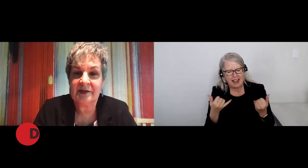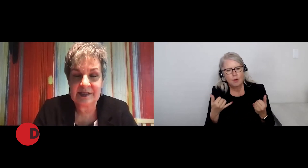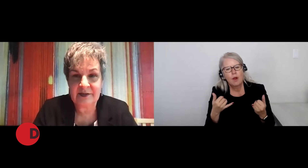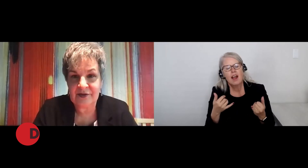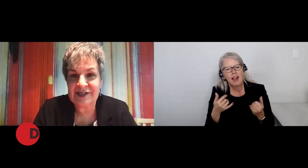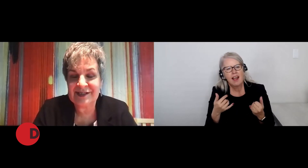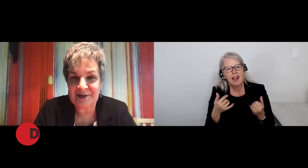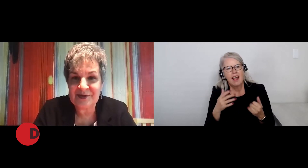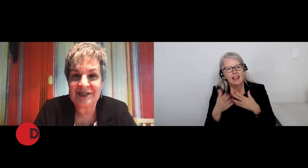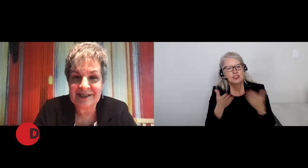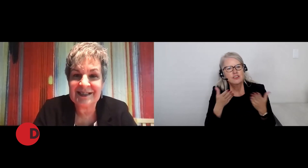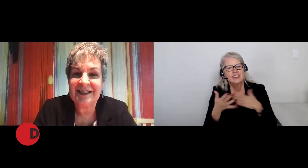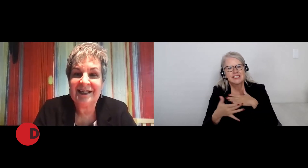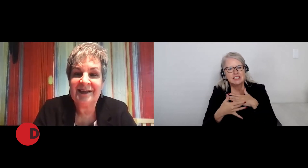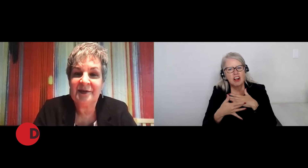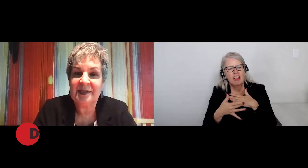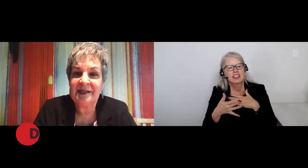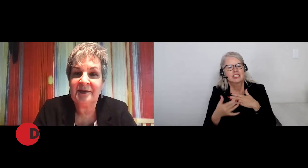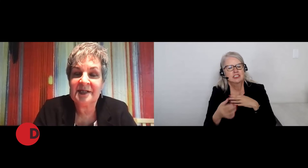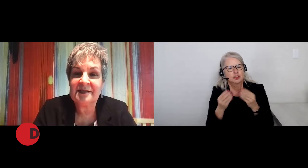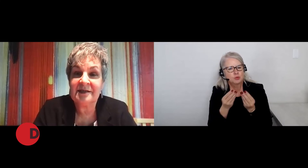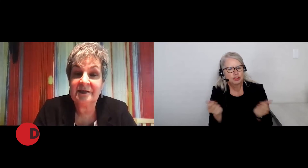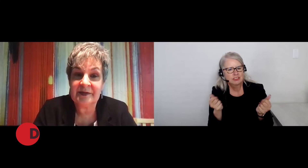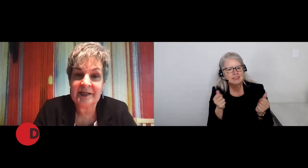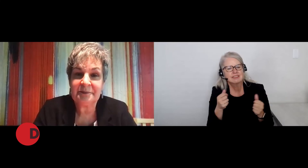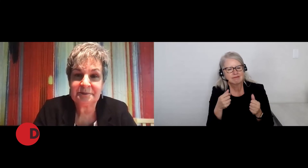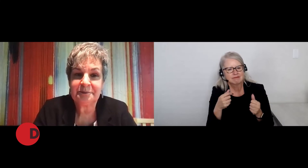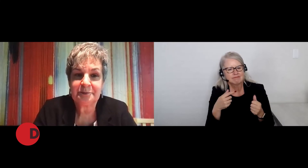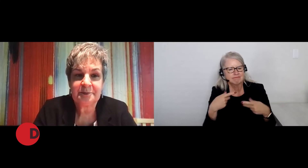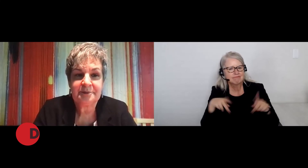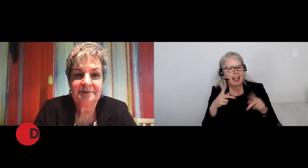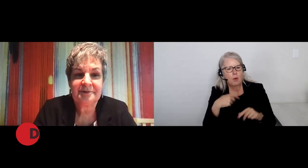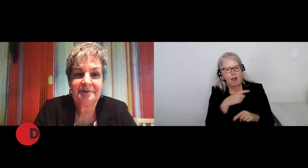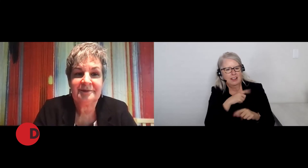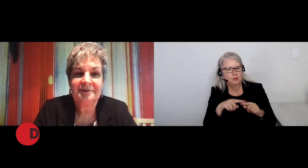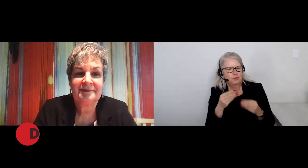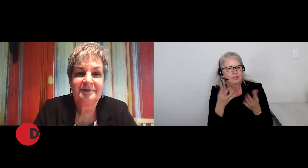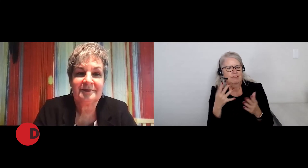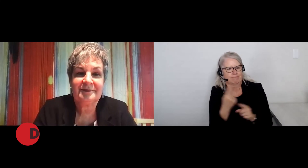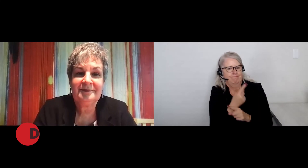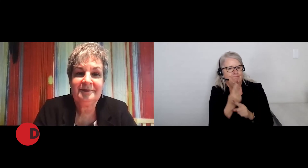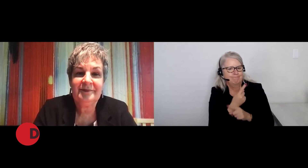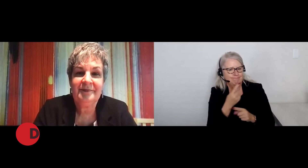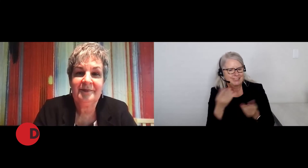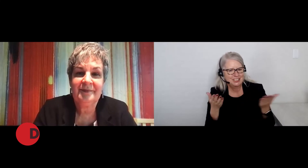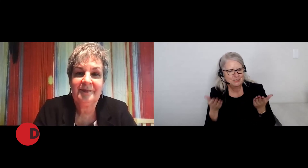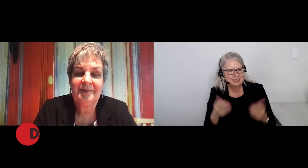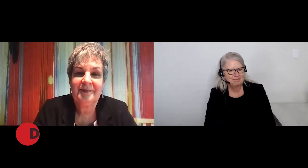We are still expanding and building out the support network now, the service, technology and solutions that allow us to provide appropriate services.